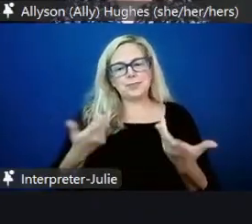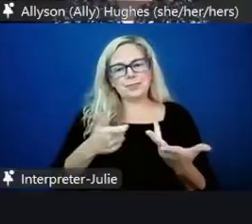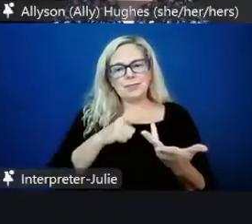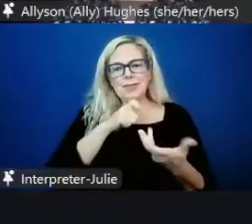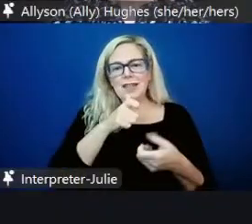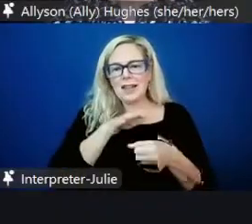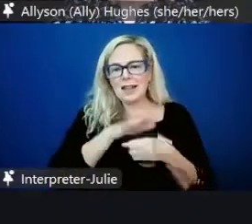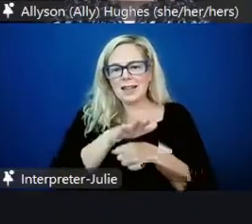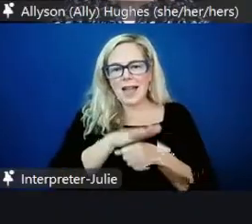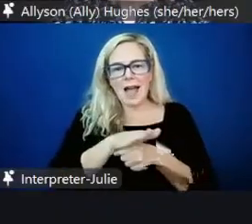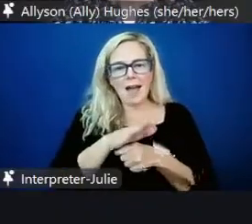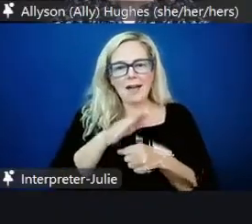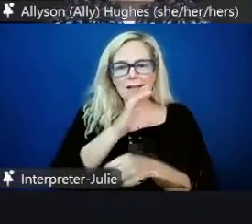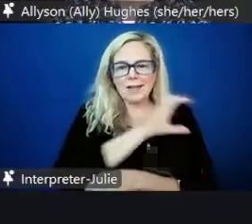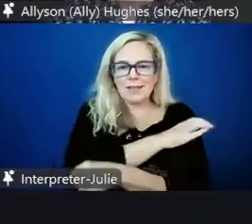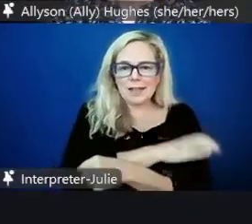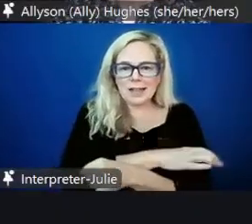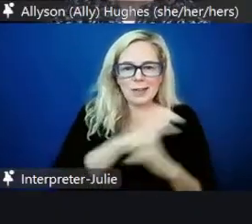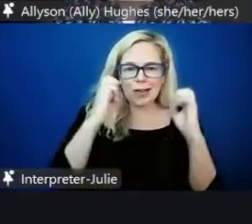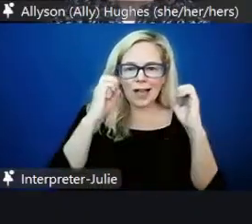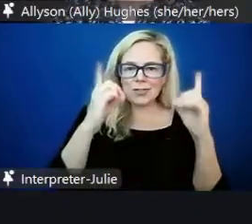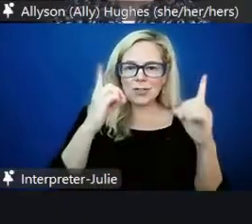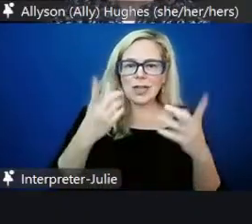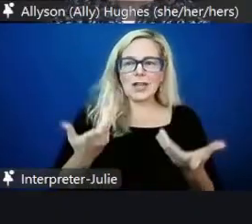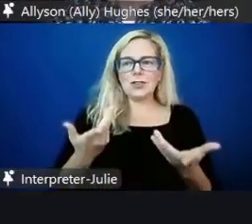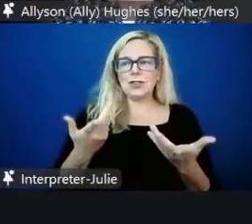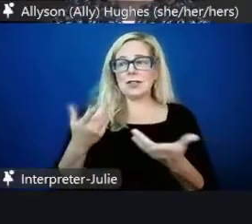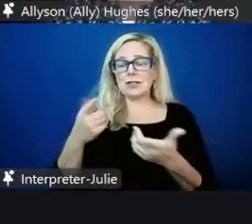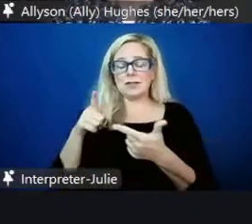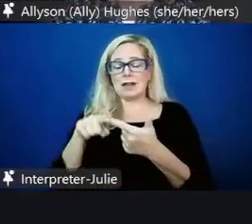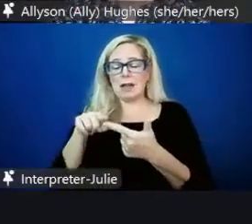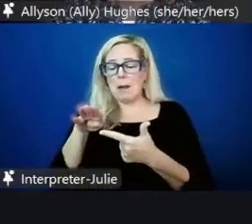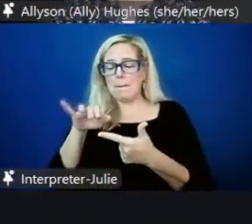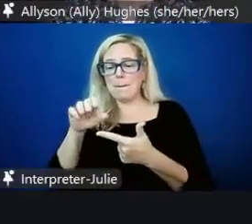community adversely affects gender and sexual minorities with diabetes.